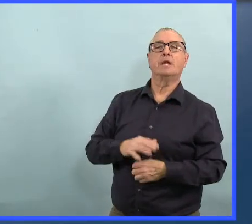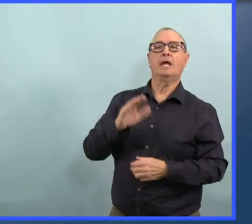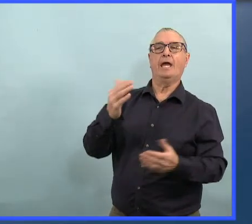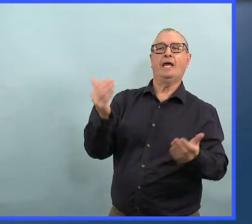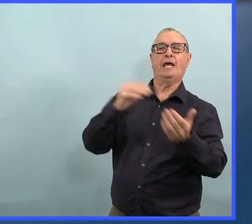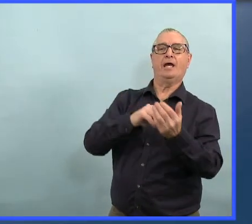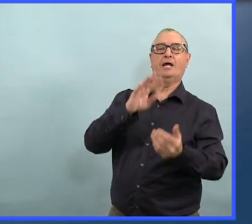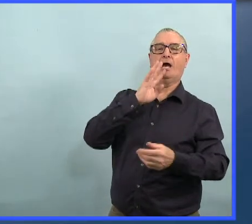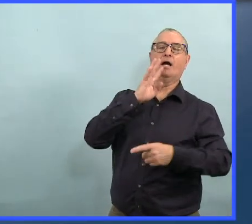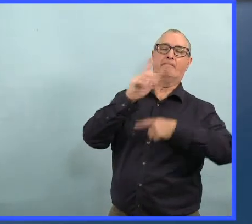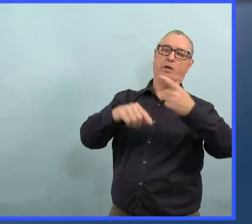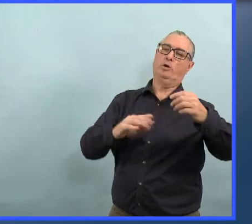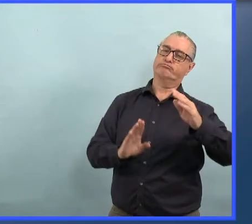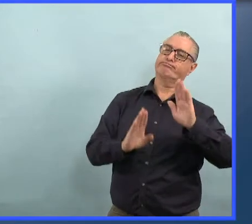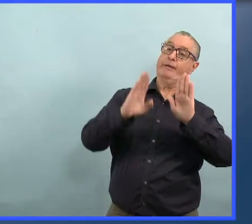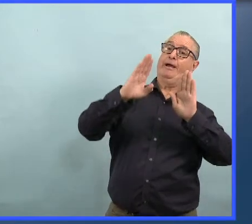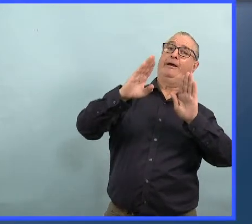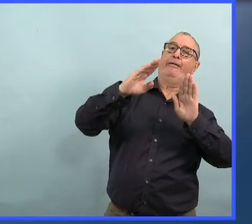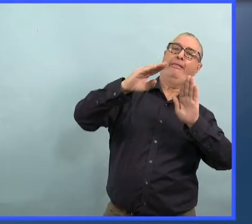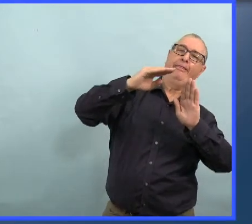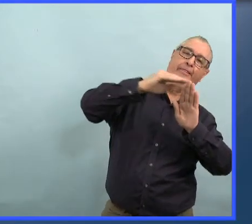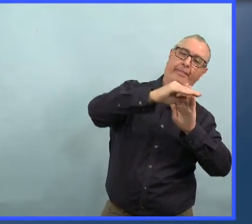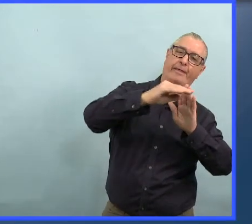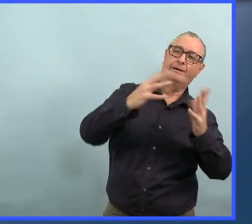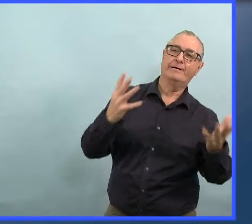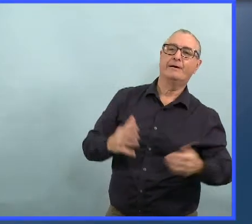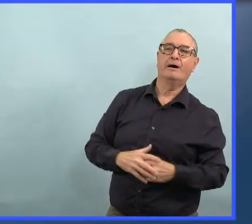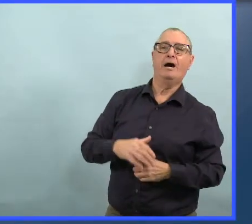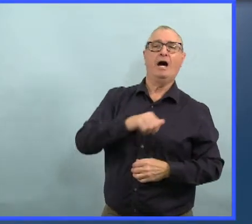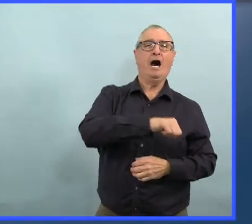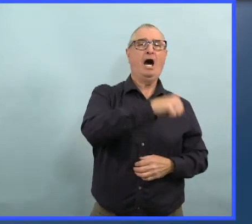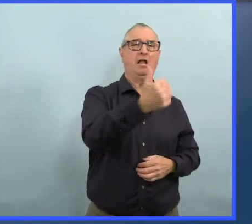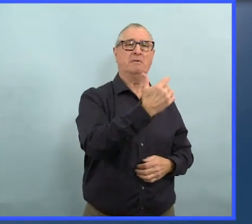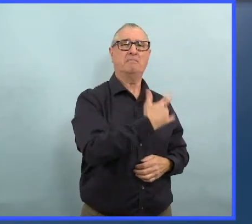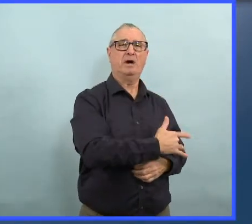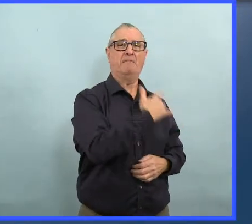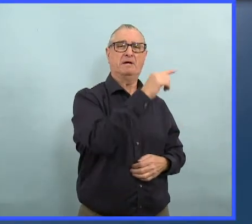as you mentioned a pretty sharp drop in case rates after we've reached the peak